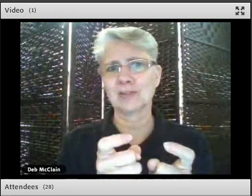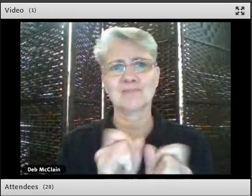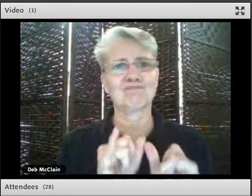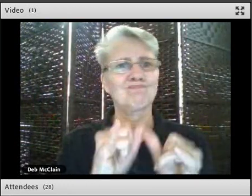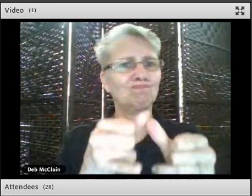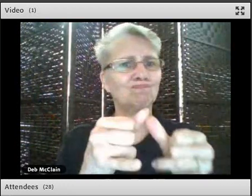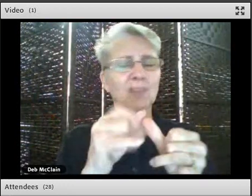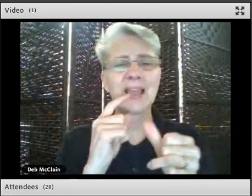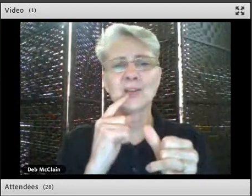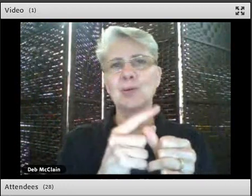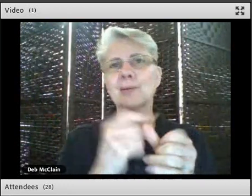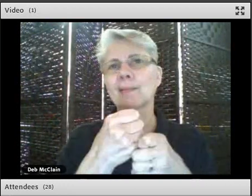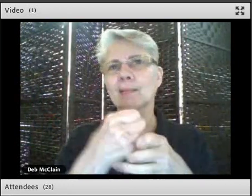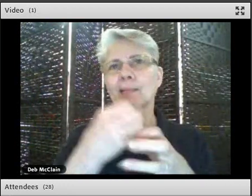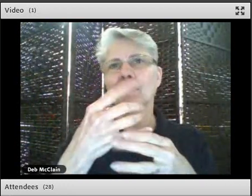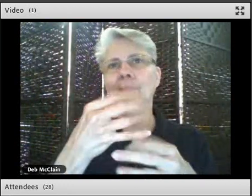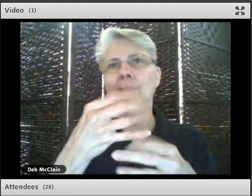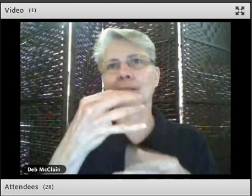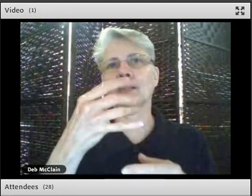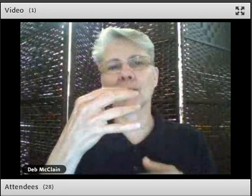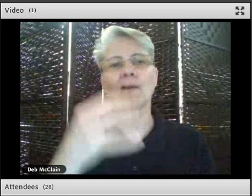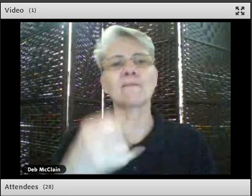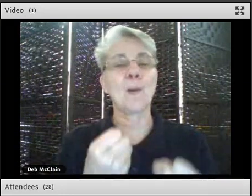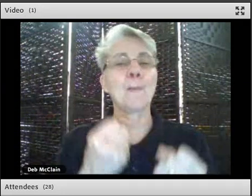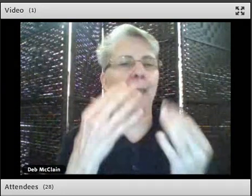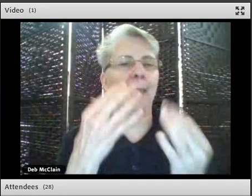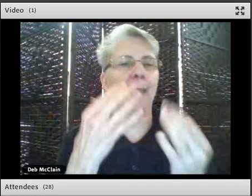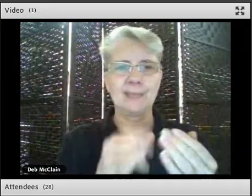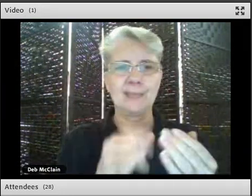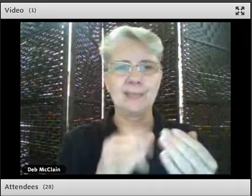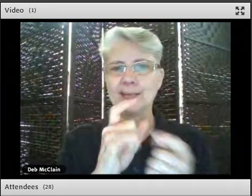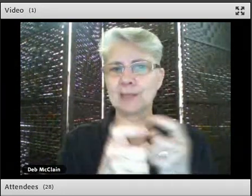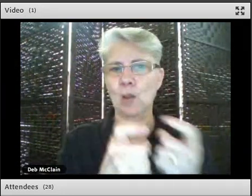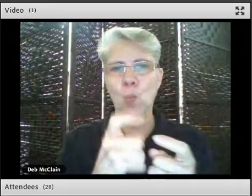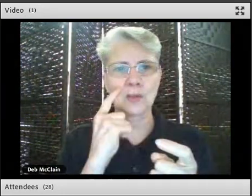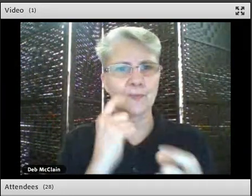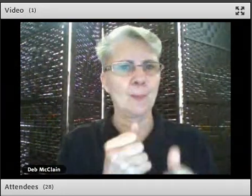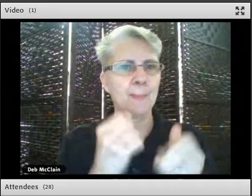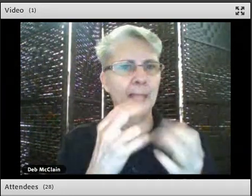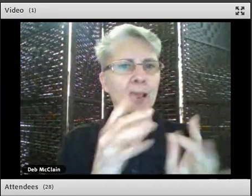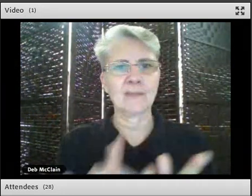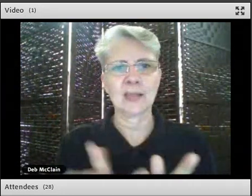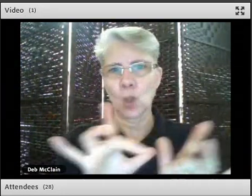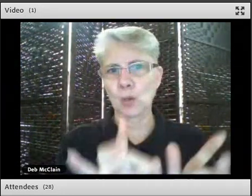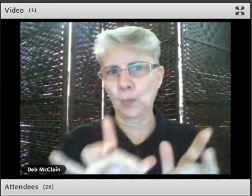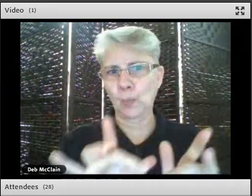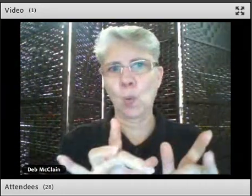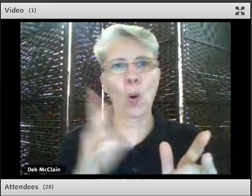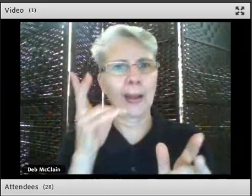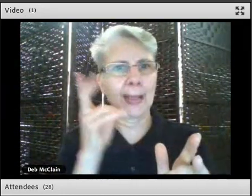So if there are ones that are important, feel free to record them. They go in a 586 field.